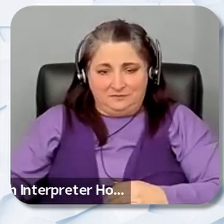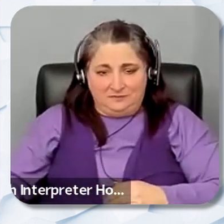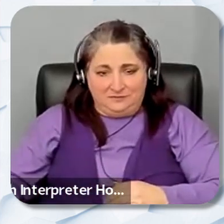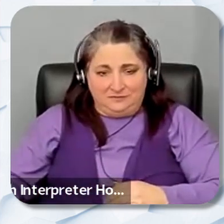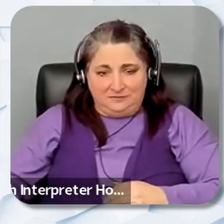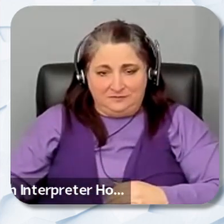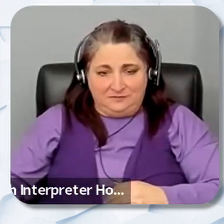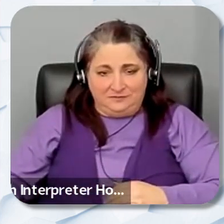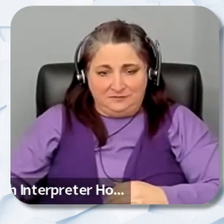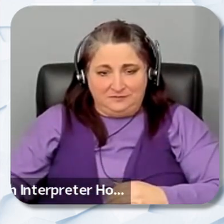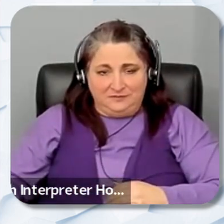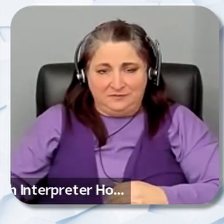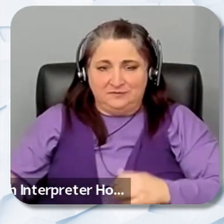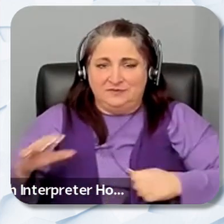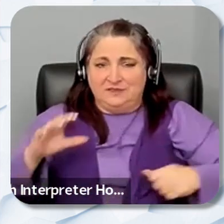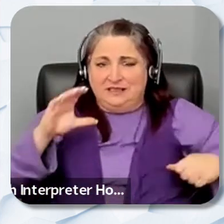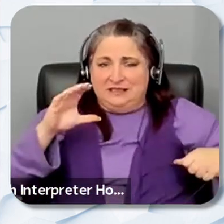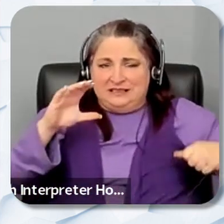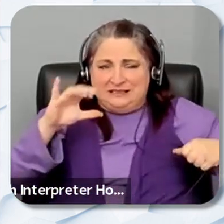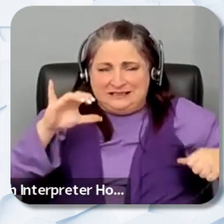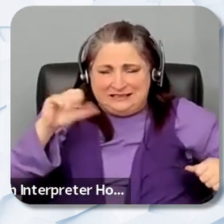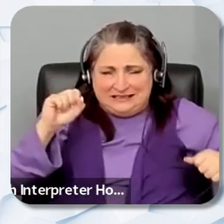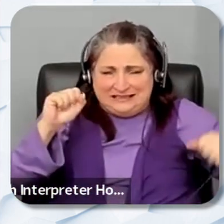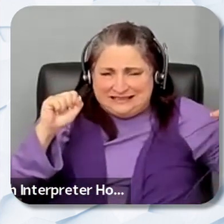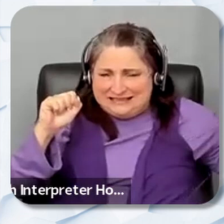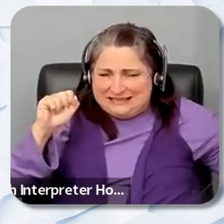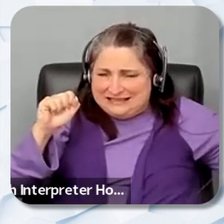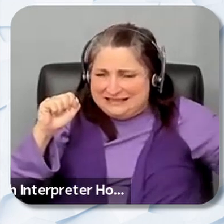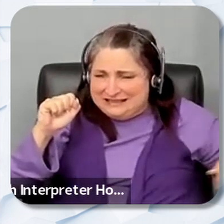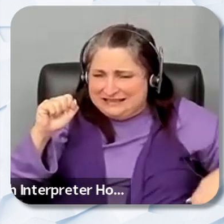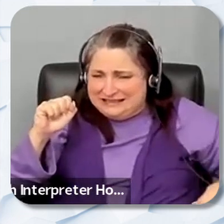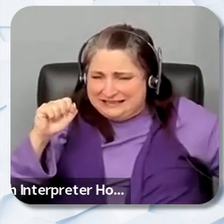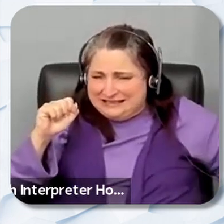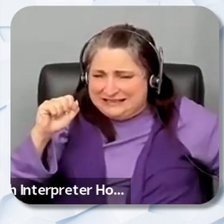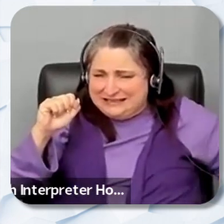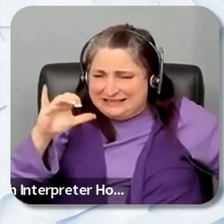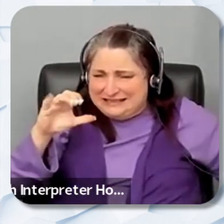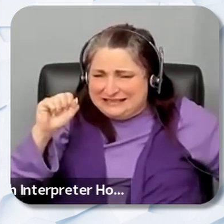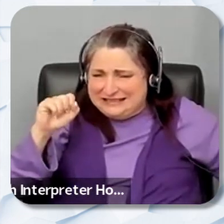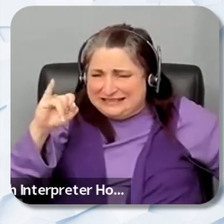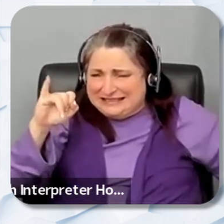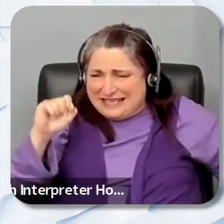the information you shared about CCEIS to CIM. If a district is in CCEIS for 2022, and